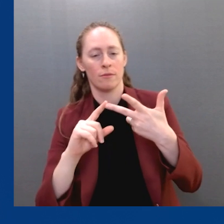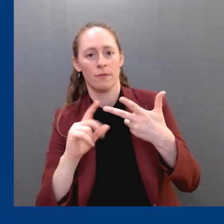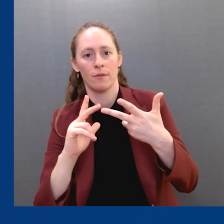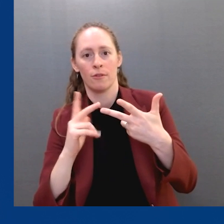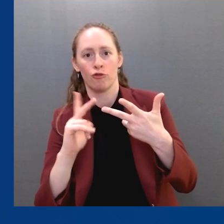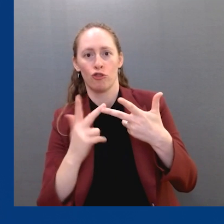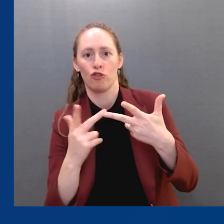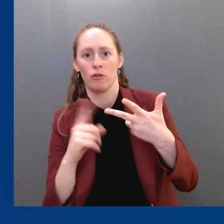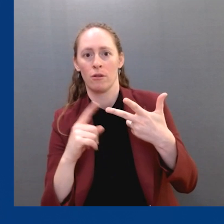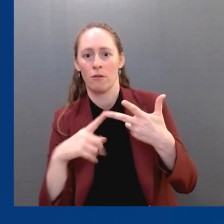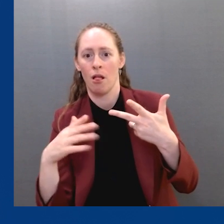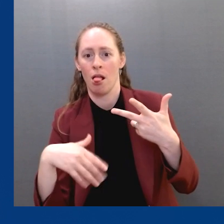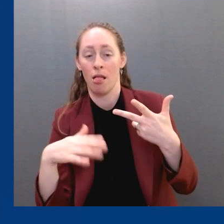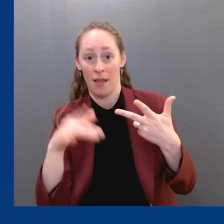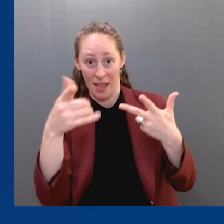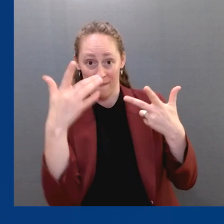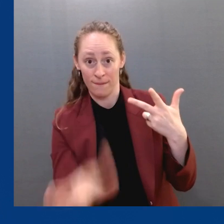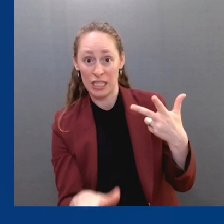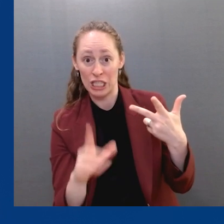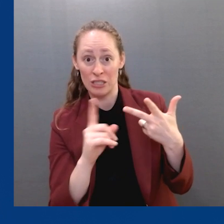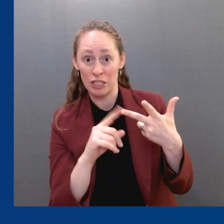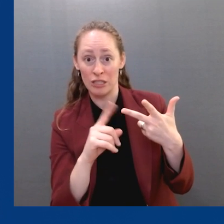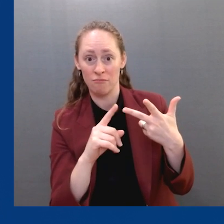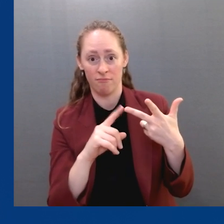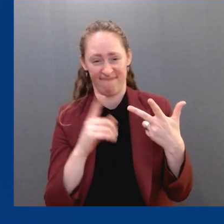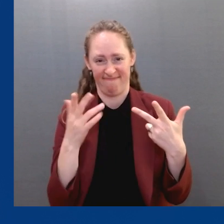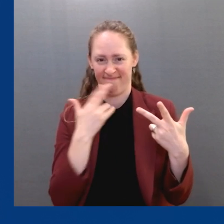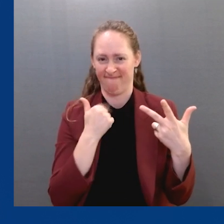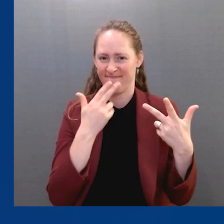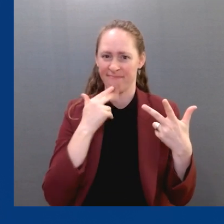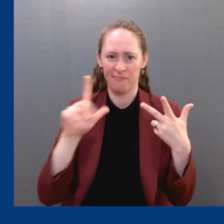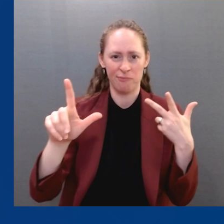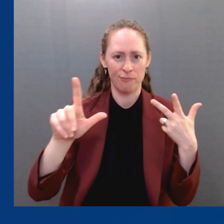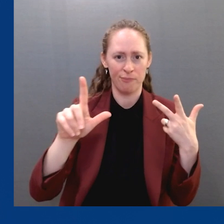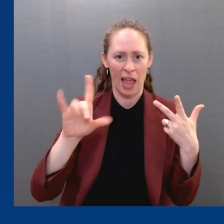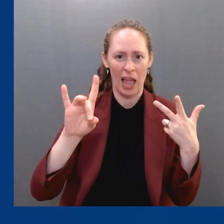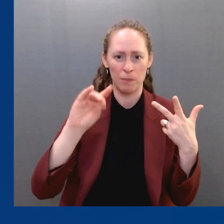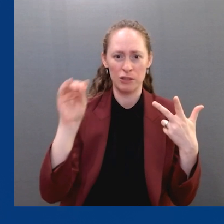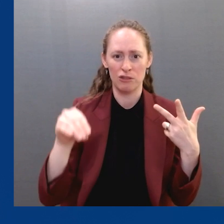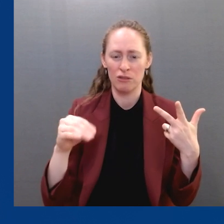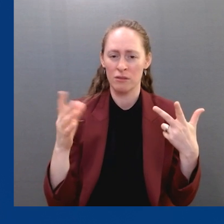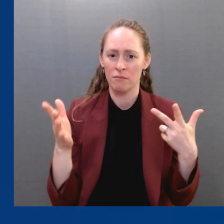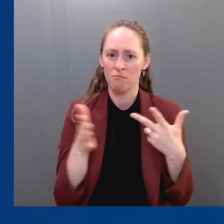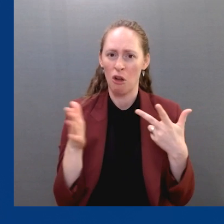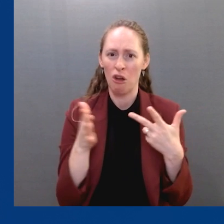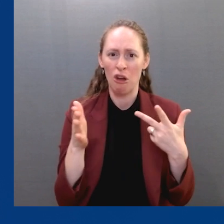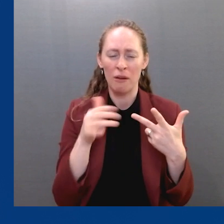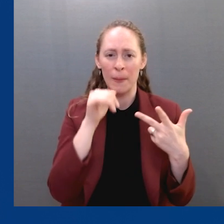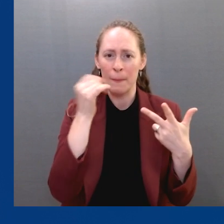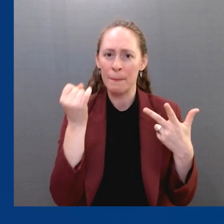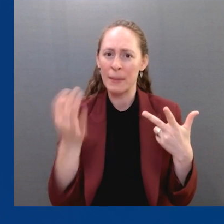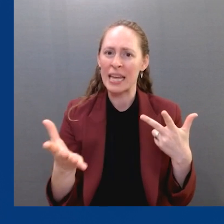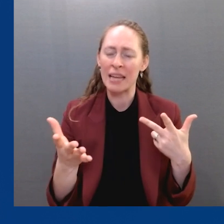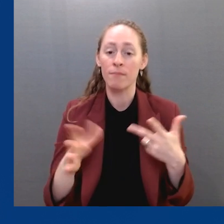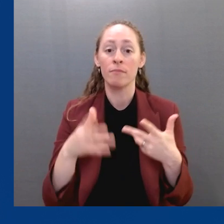Only 28 percent of those over 50 have received a second booster dose, and of those over the age of 65,